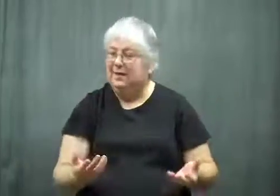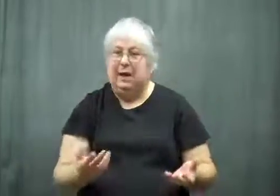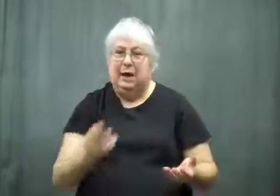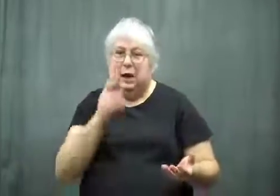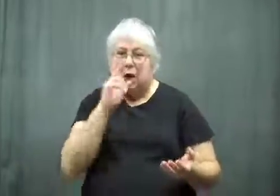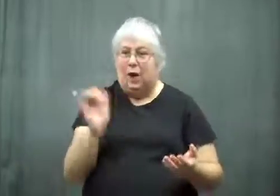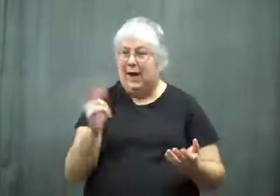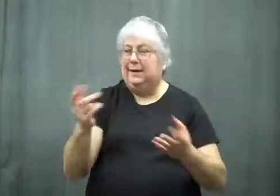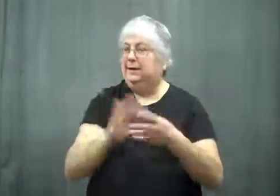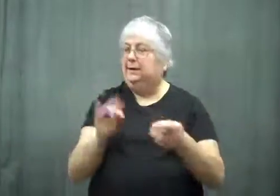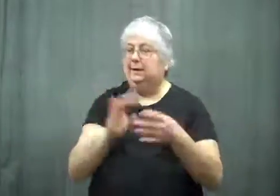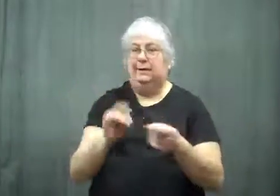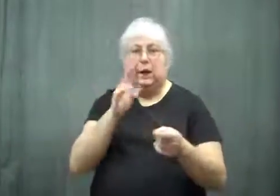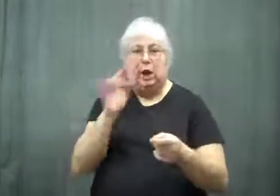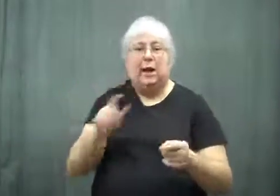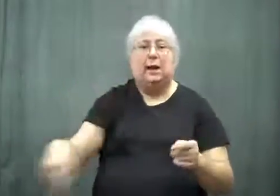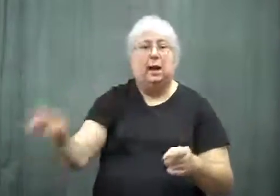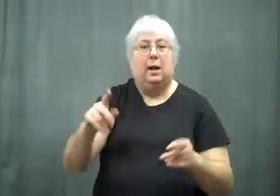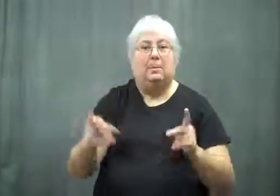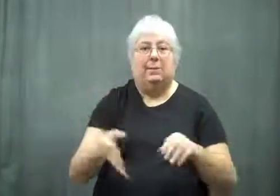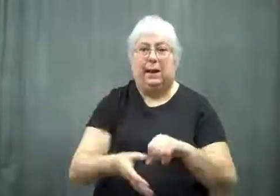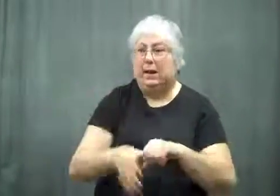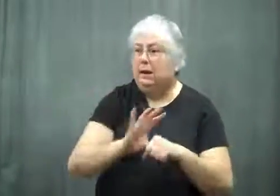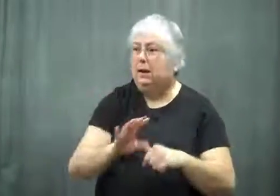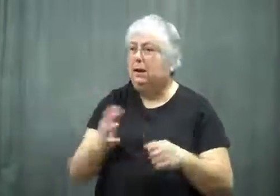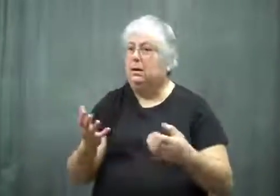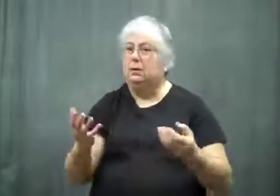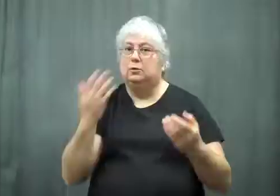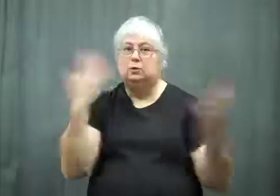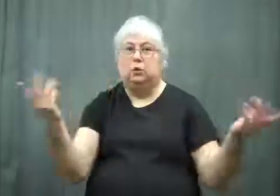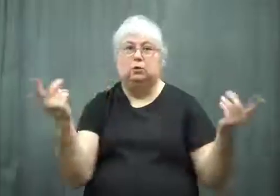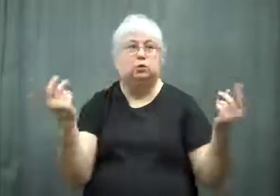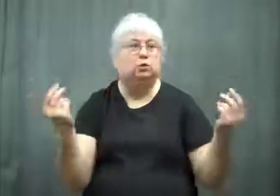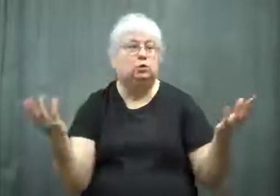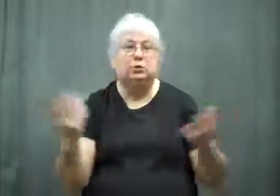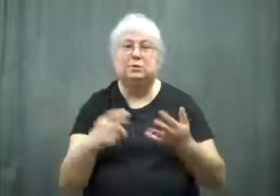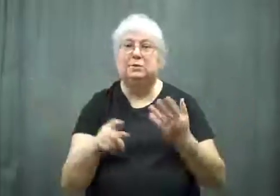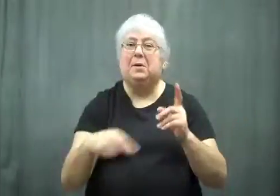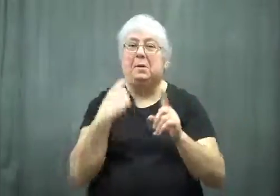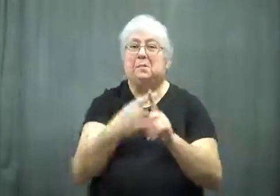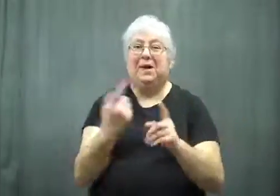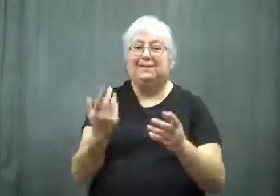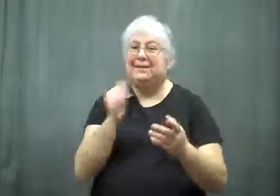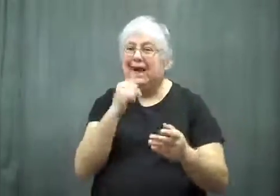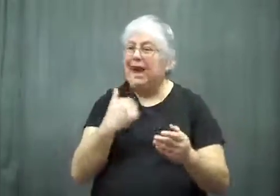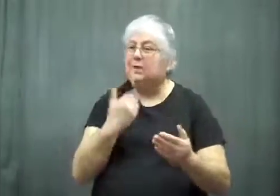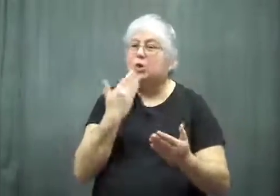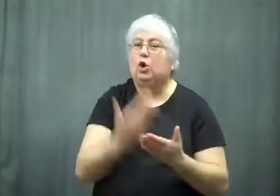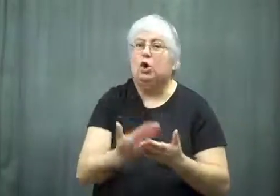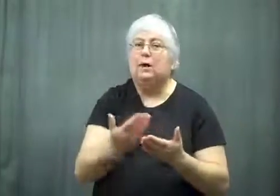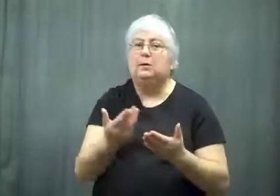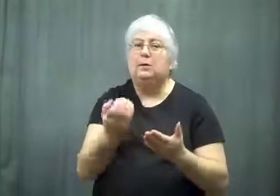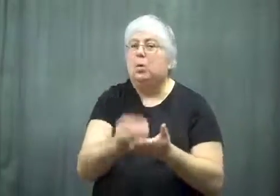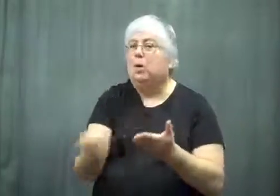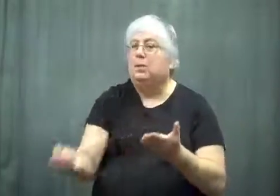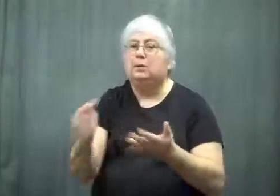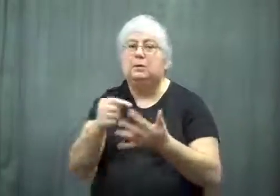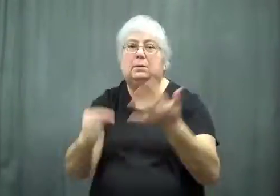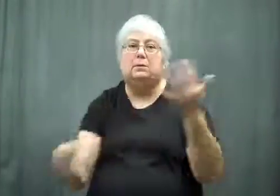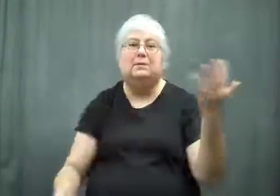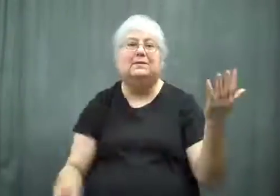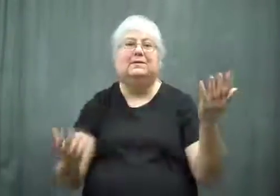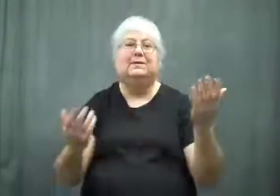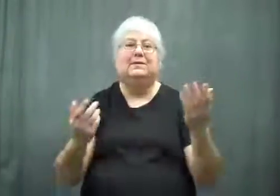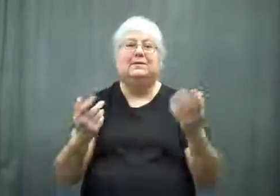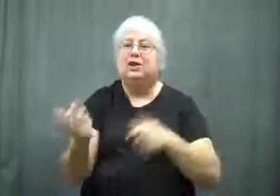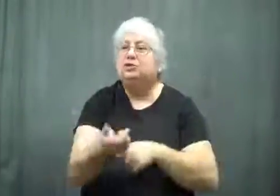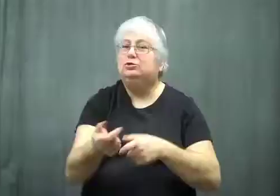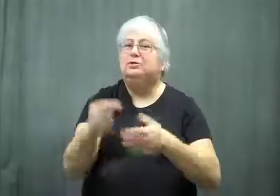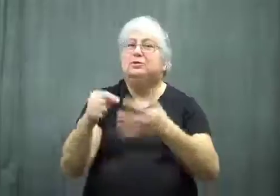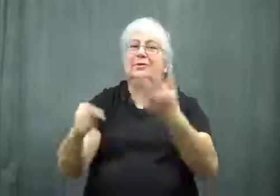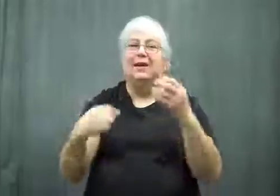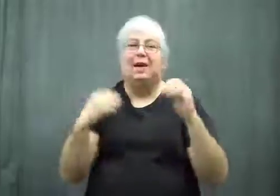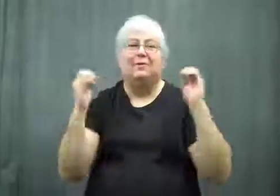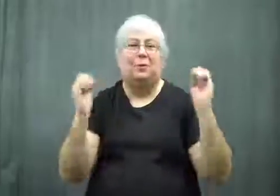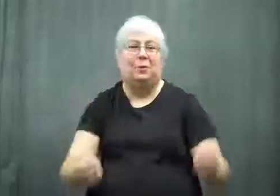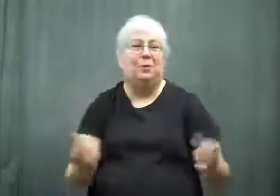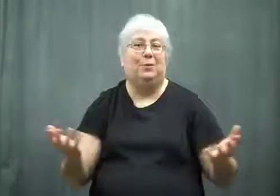It appeared the staff was incompetent and didn't know what to do.